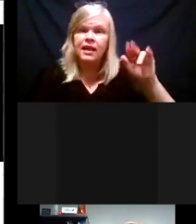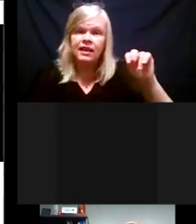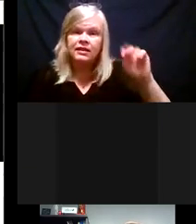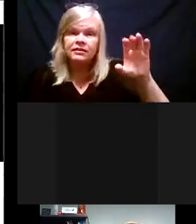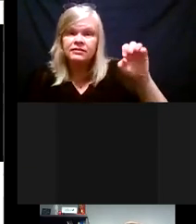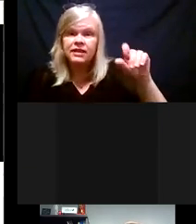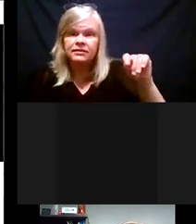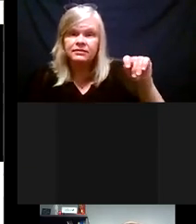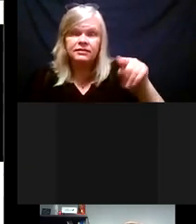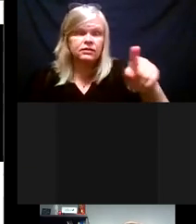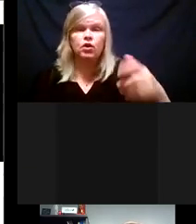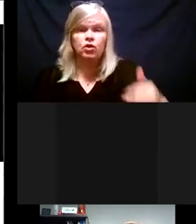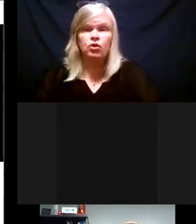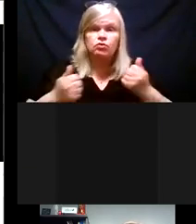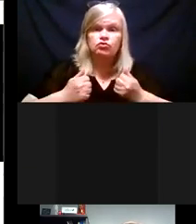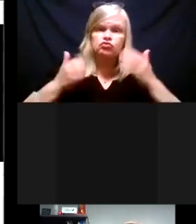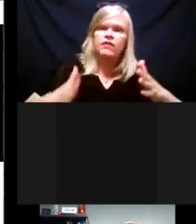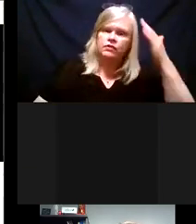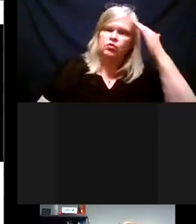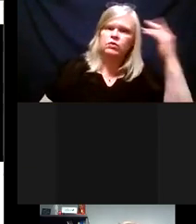SURVIVOR MAY KNOW SOMETHING WAS WRONG BUT TO HAVE SOMEONE TELL